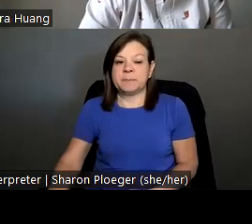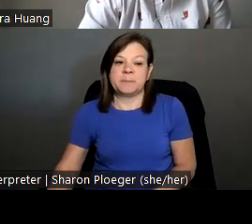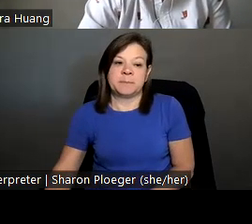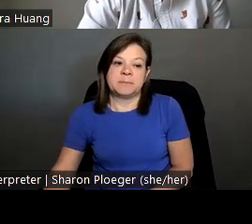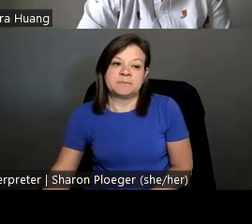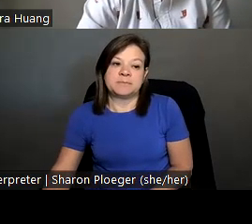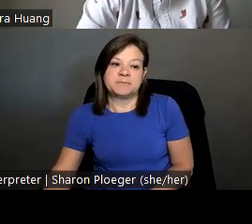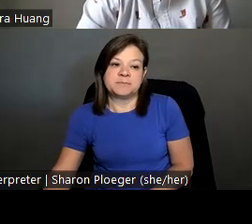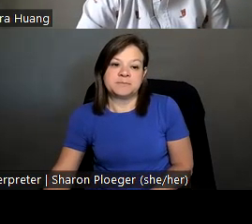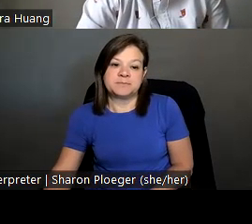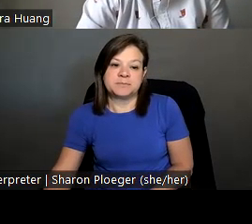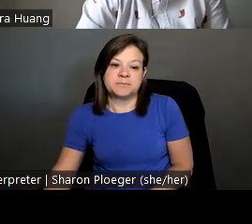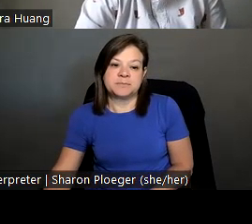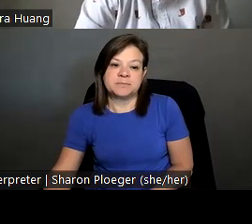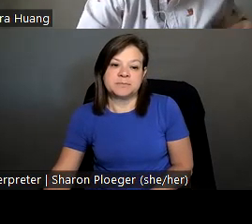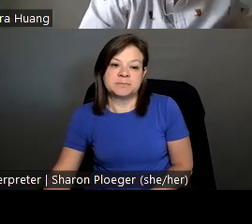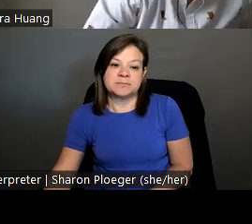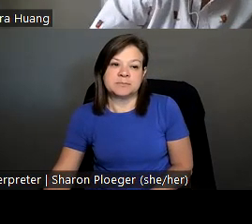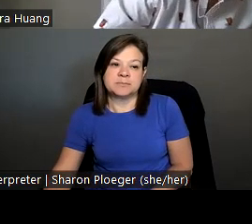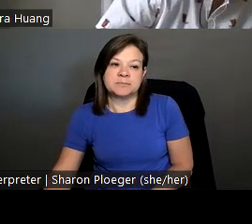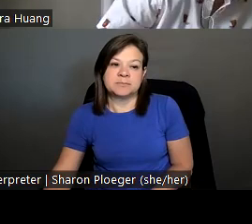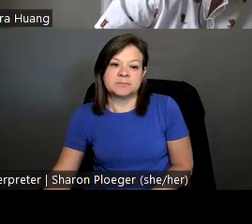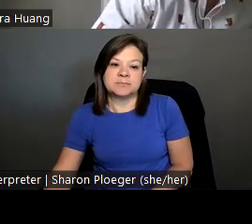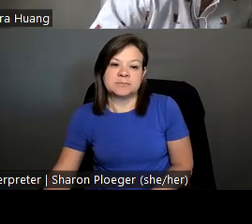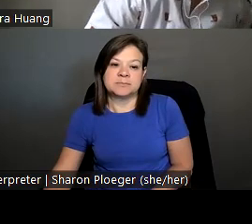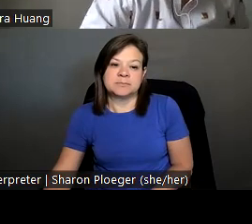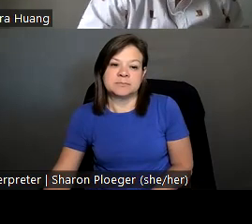And this feels like a nice place to start,